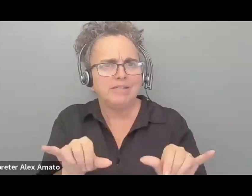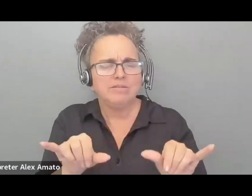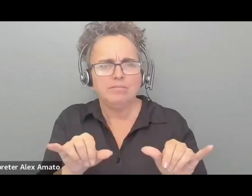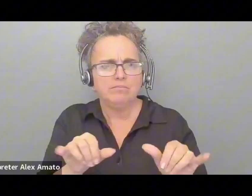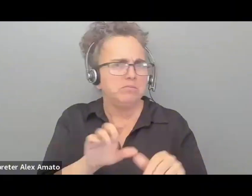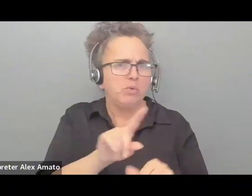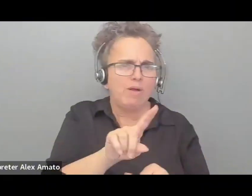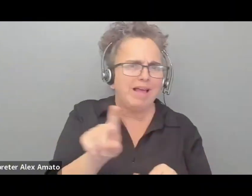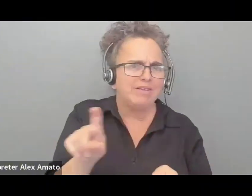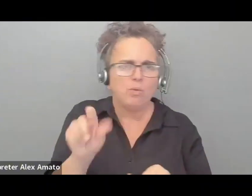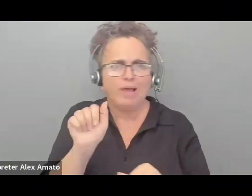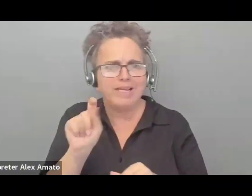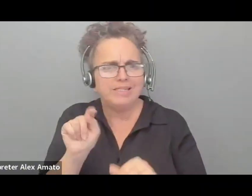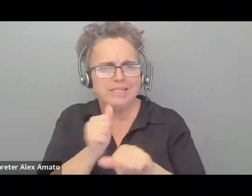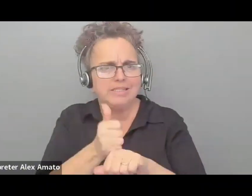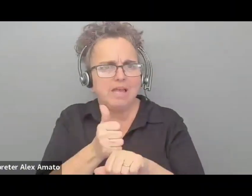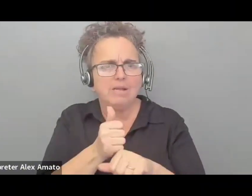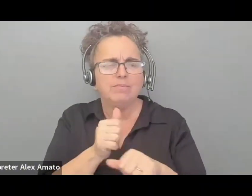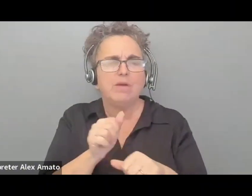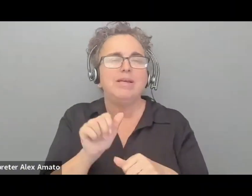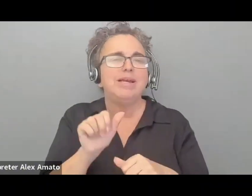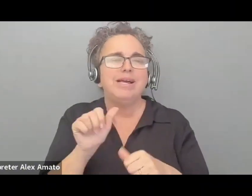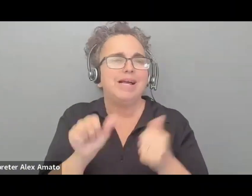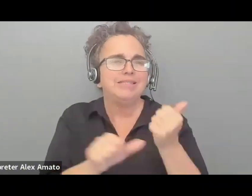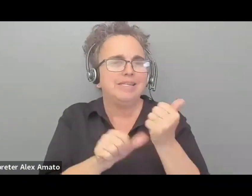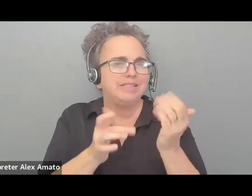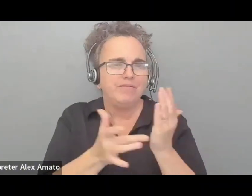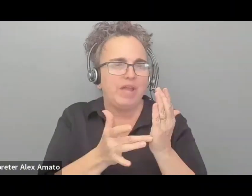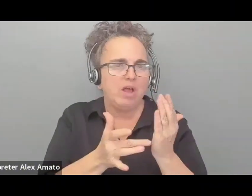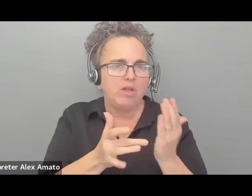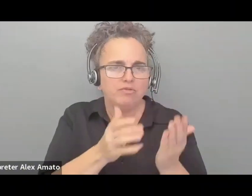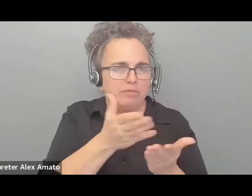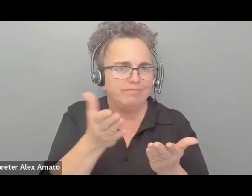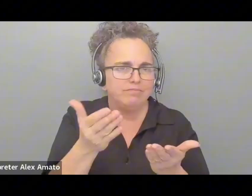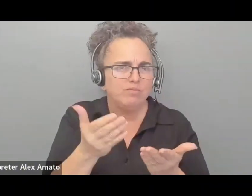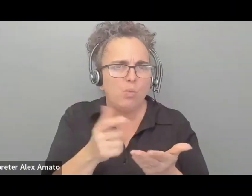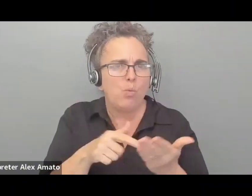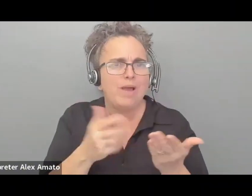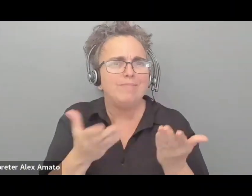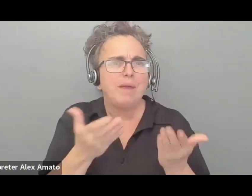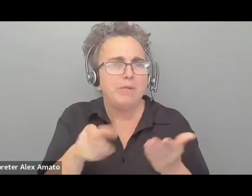the assistive technology that you might be using. Would you walk me through that? Take me through what you're using.